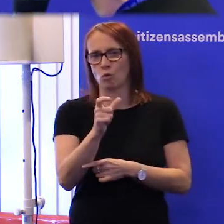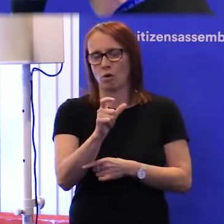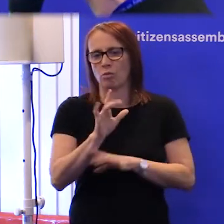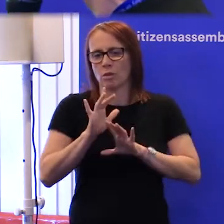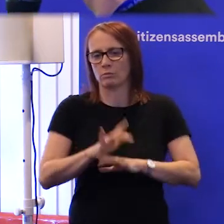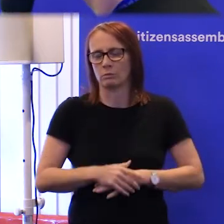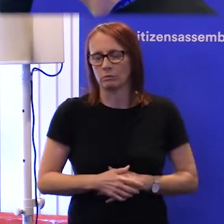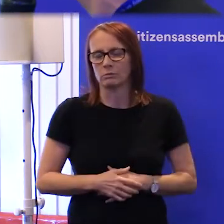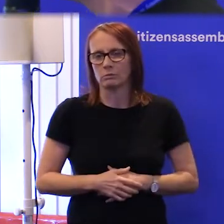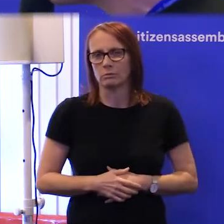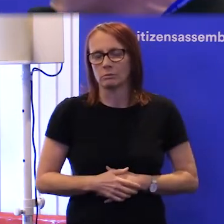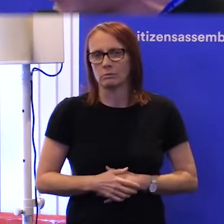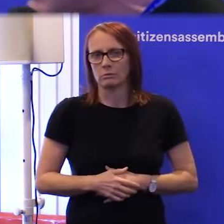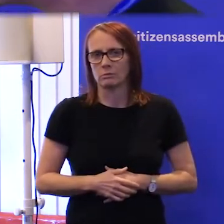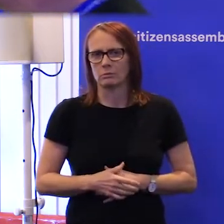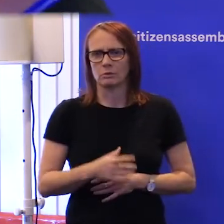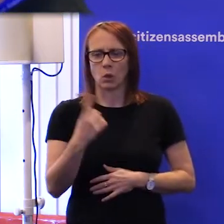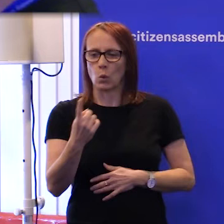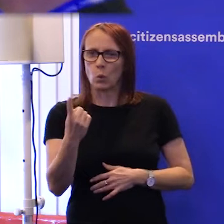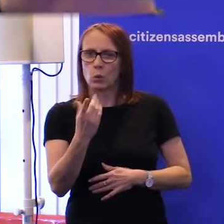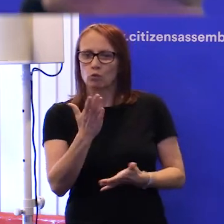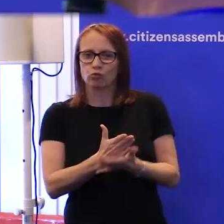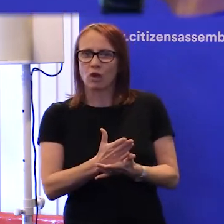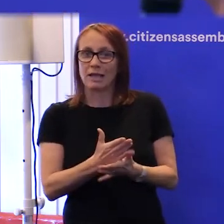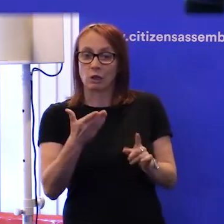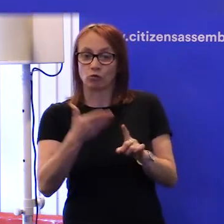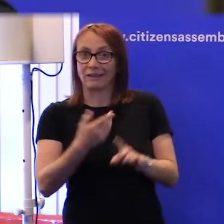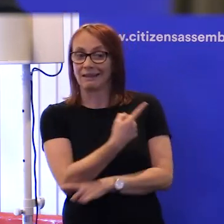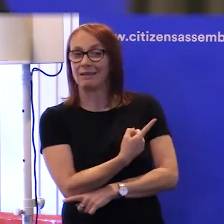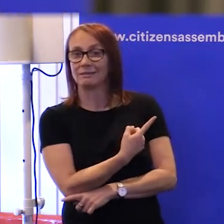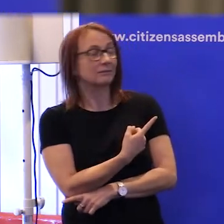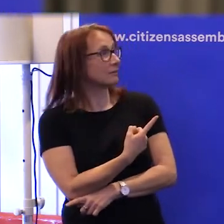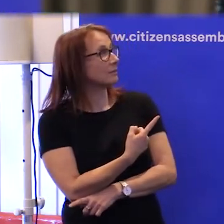all about so I mean who can you trust everybody recognize who's there yeah the